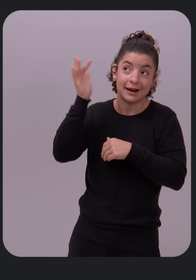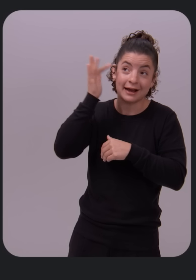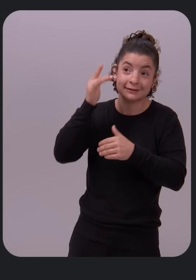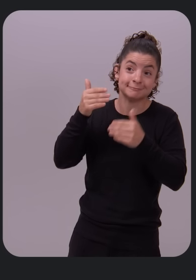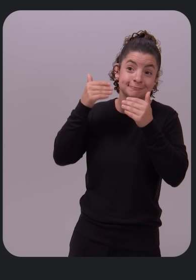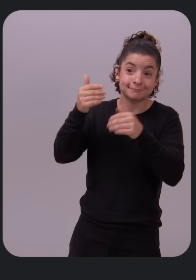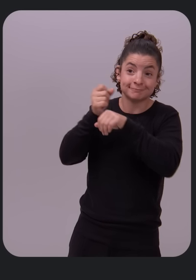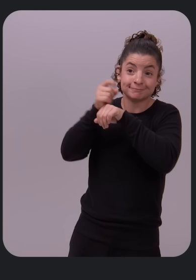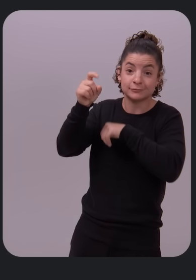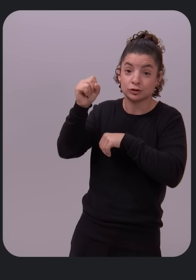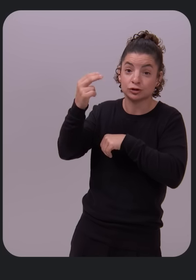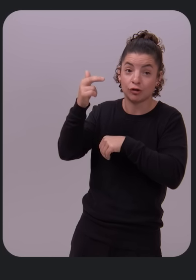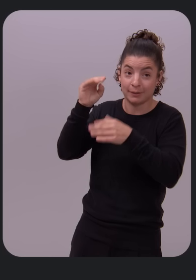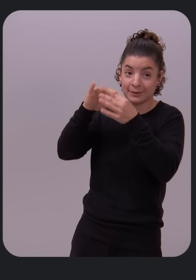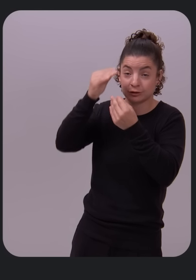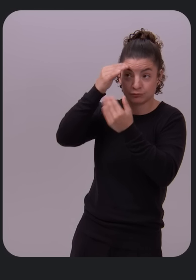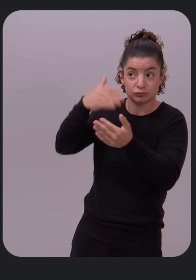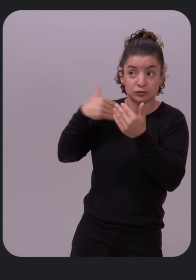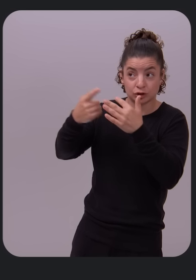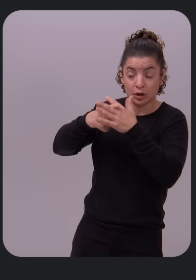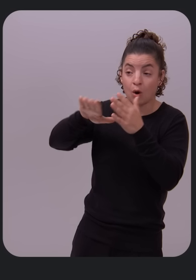started, and silence my notifications, please.